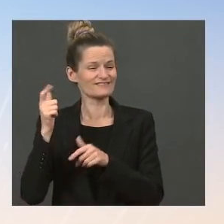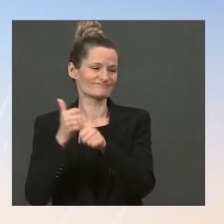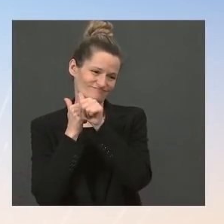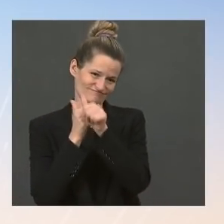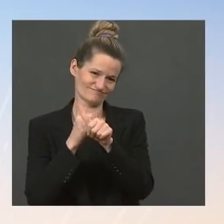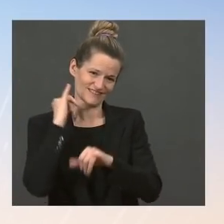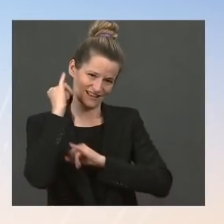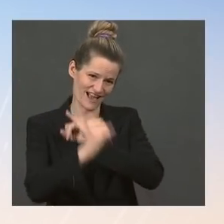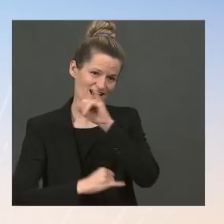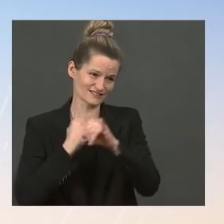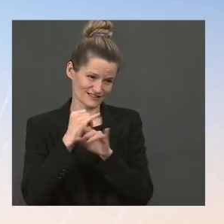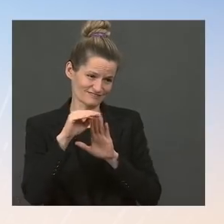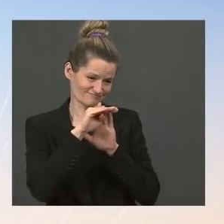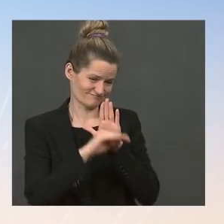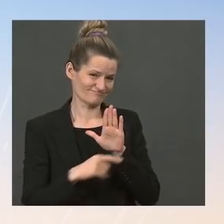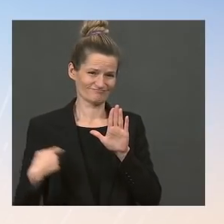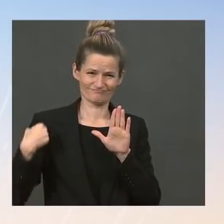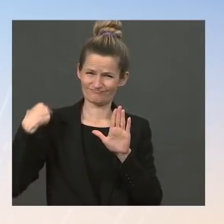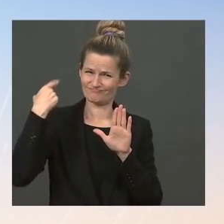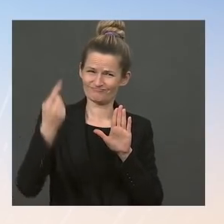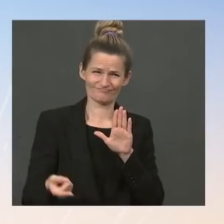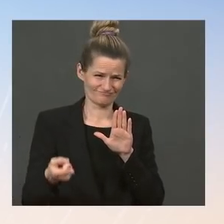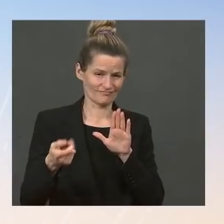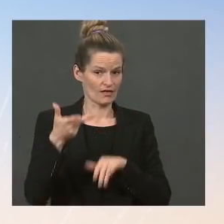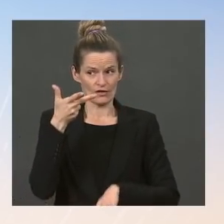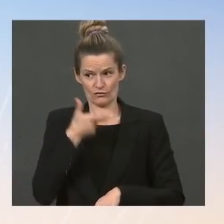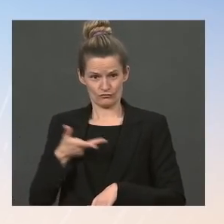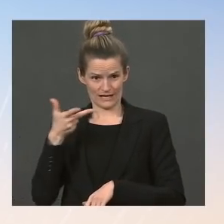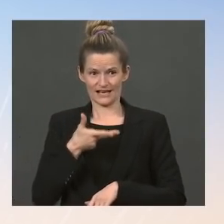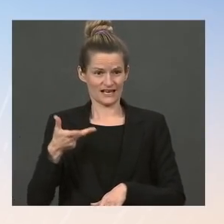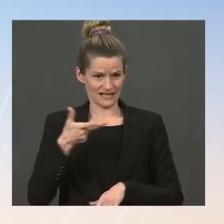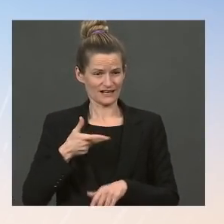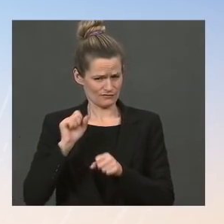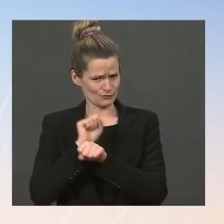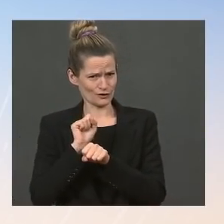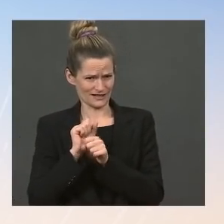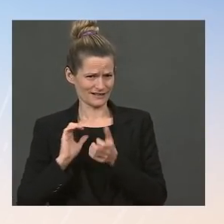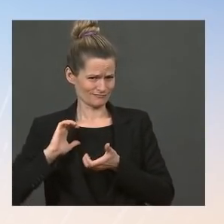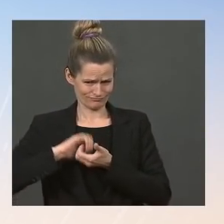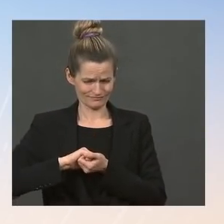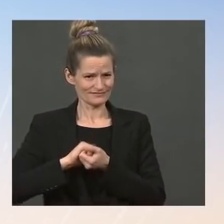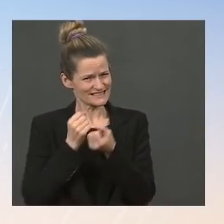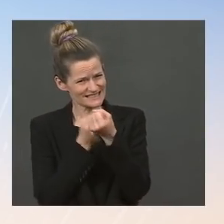who have consistently worked with regional supporters to support a secure and stable and peaceful Indo-Pacif- --